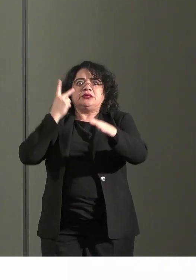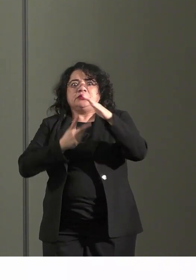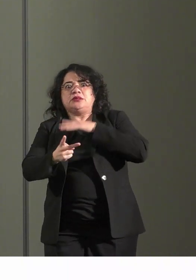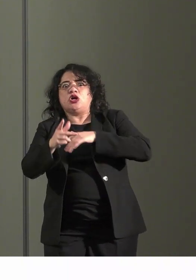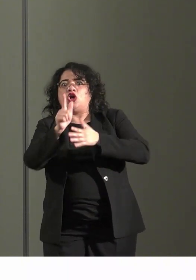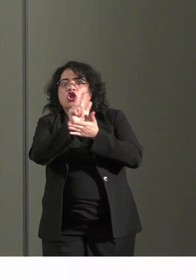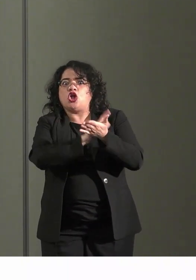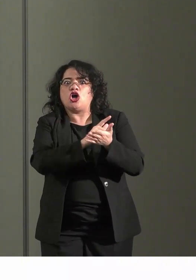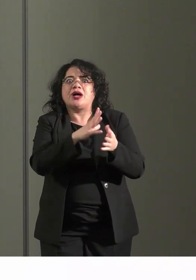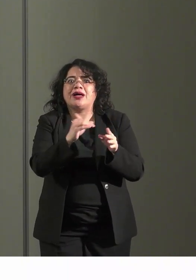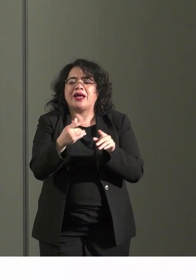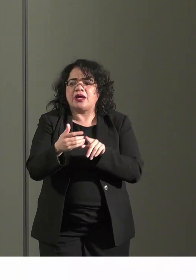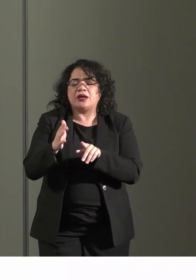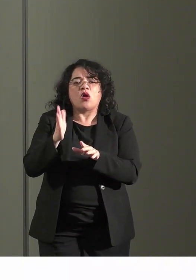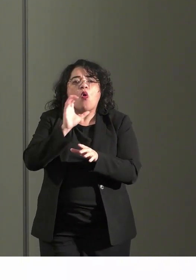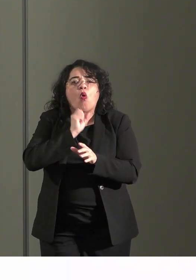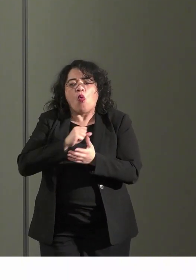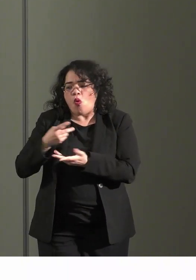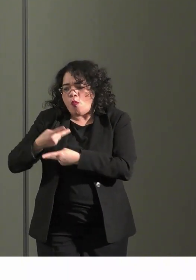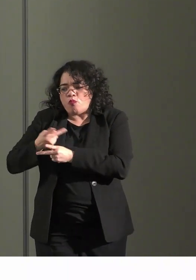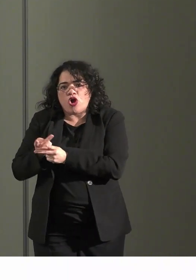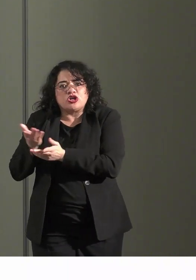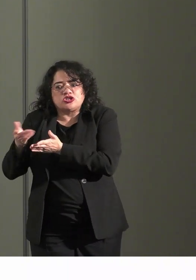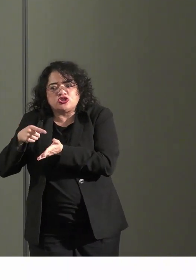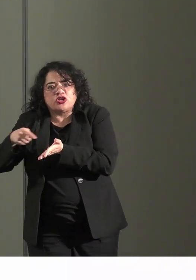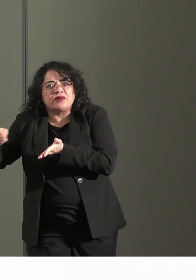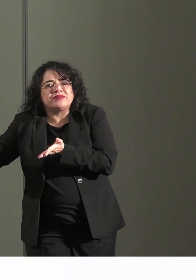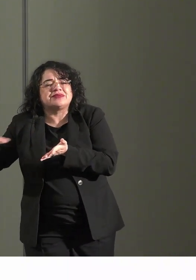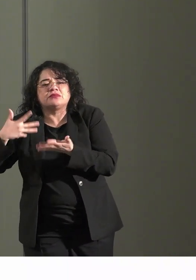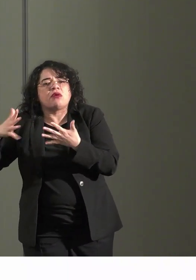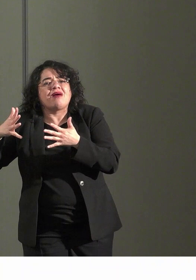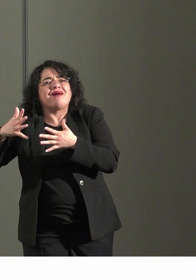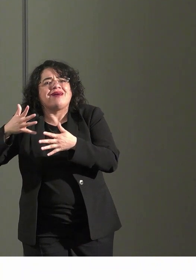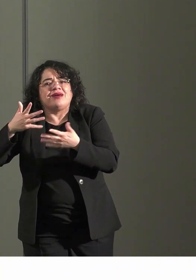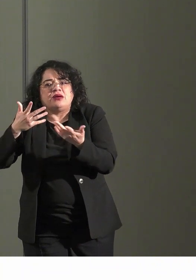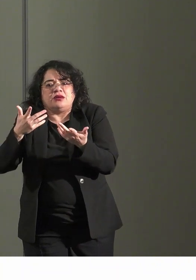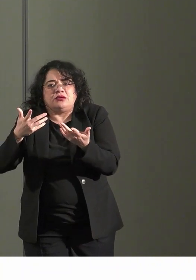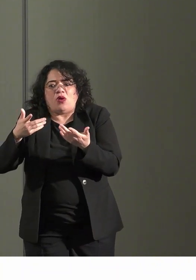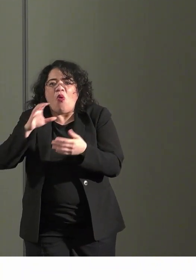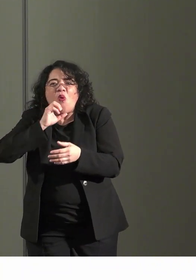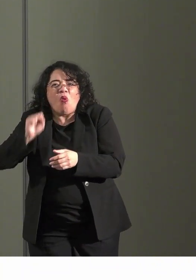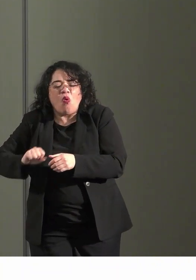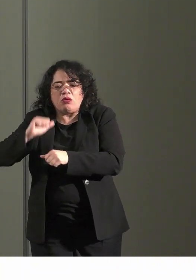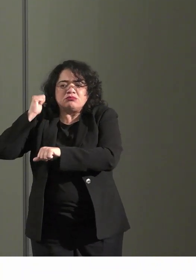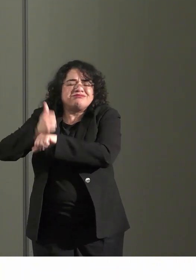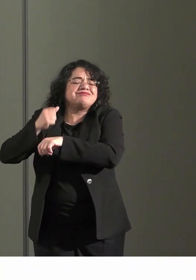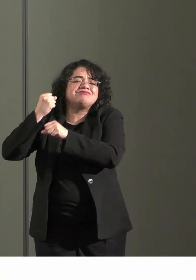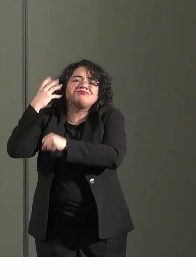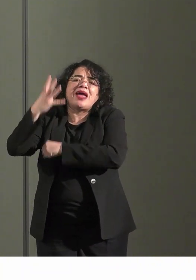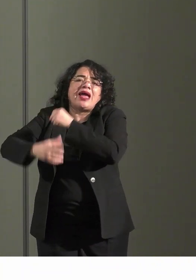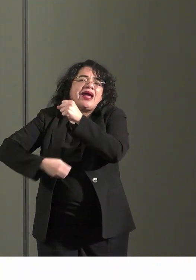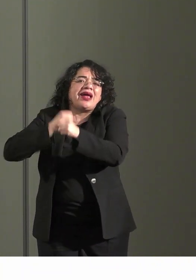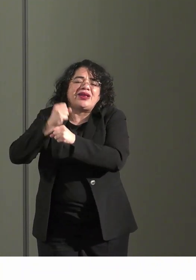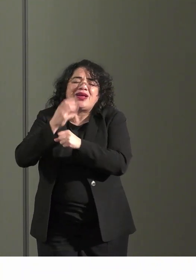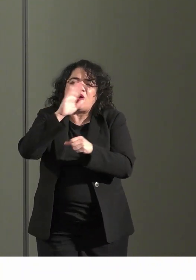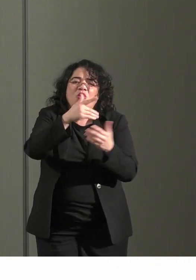retrospectively the product and services within the scope of the law even if they pre dated